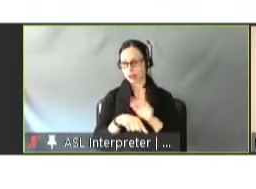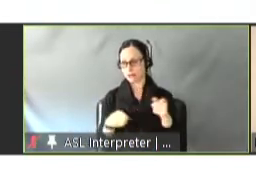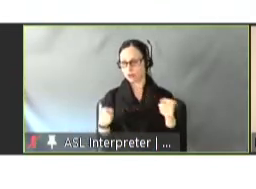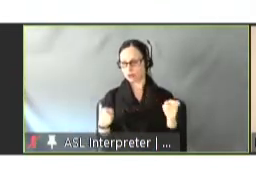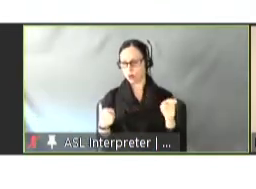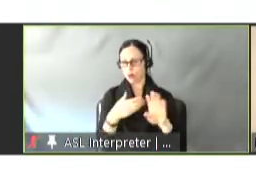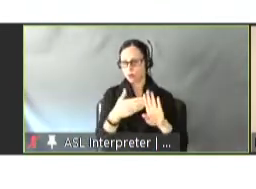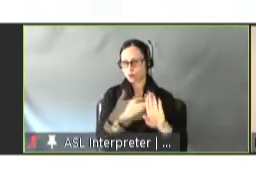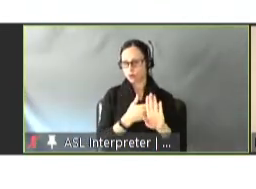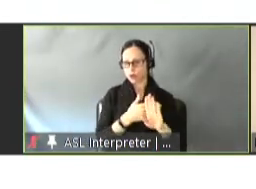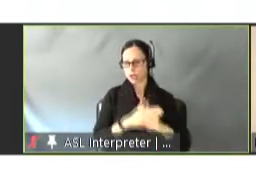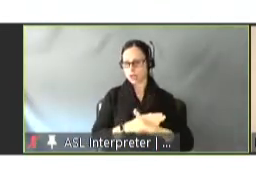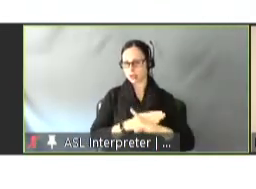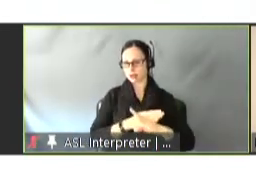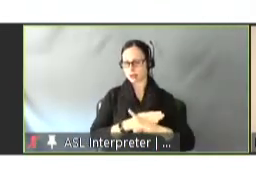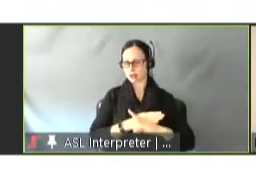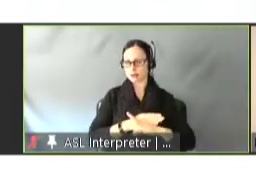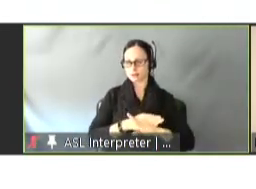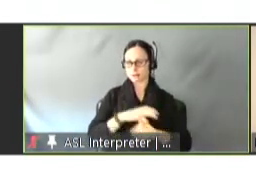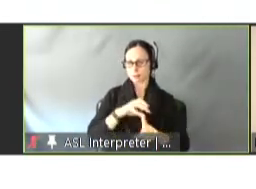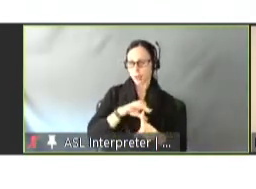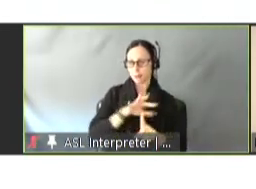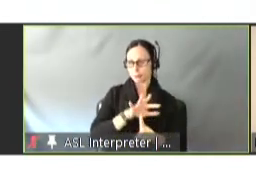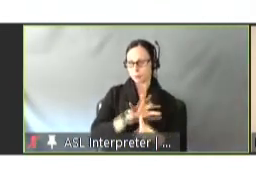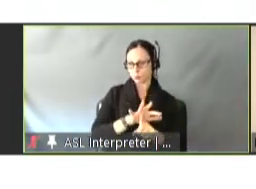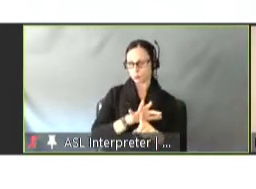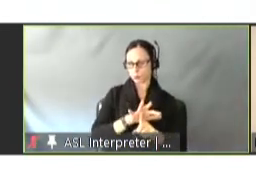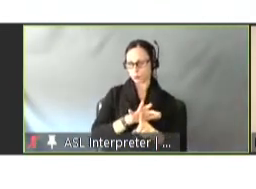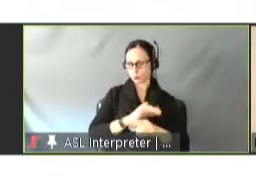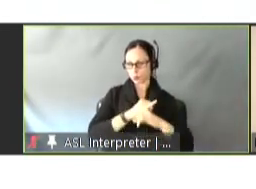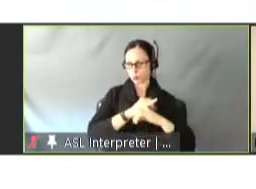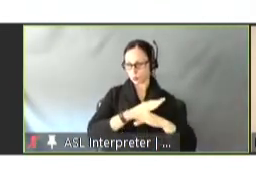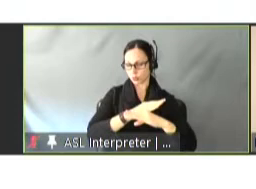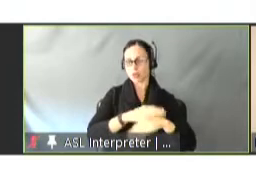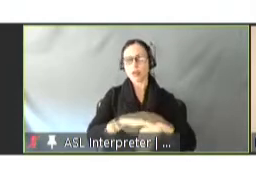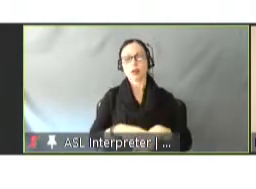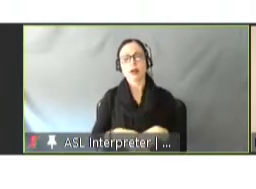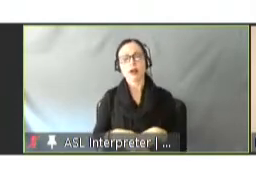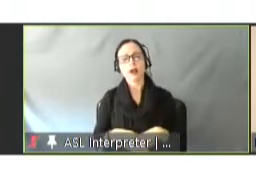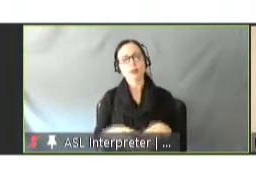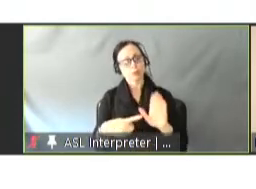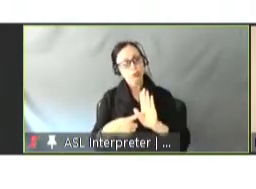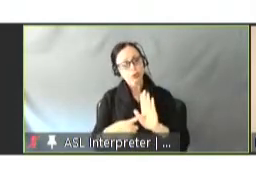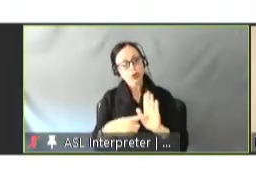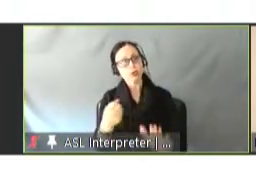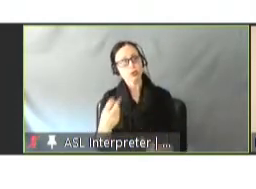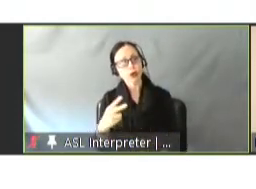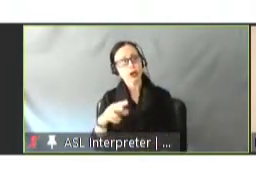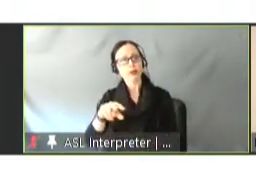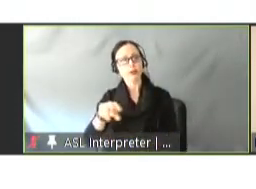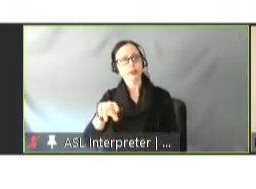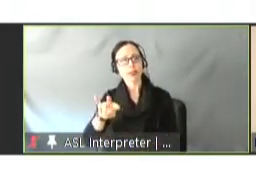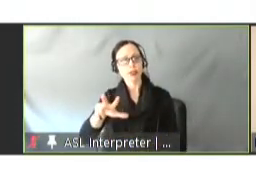IgG, and we're able to show very specifically that mRNA-1273 immune IgG from those nonhuman